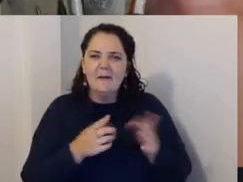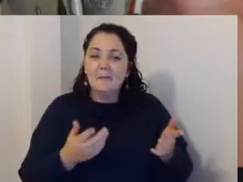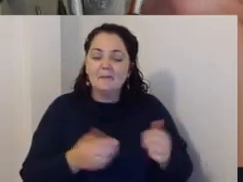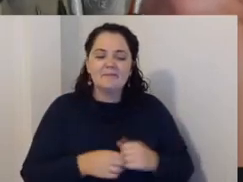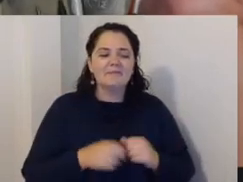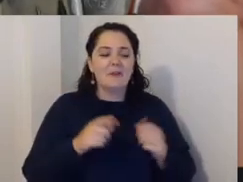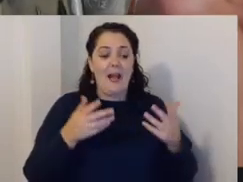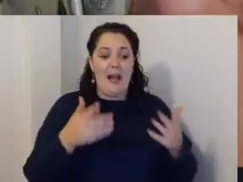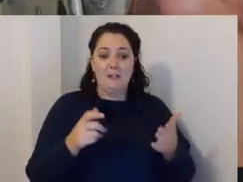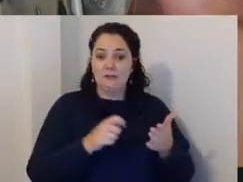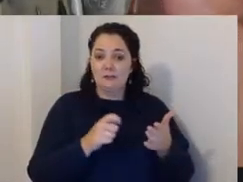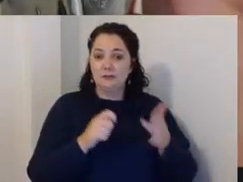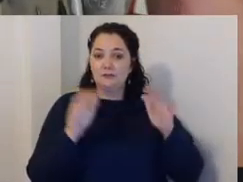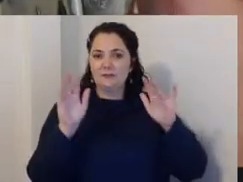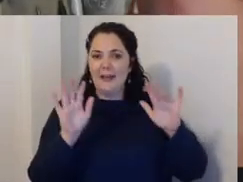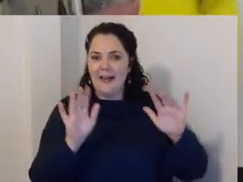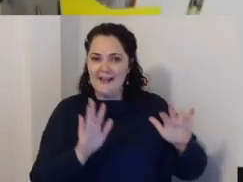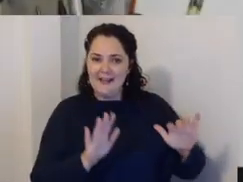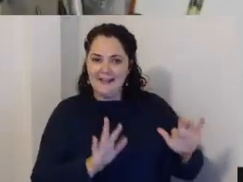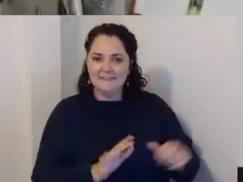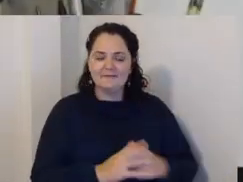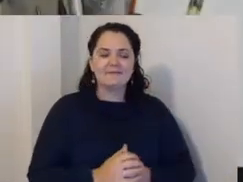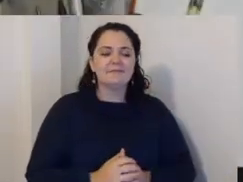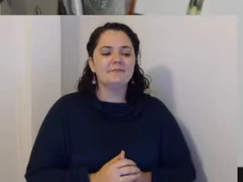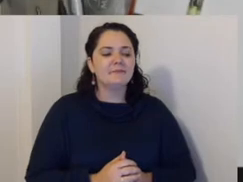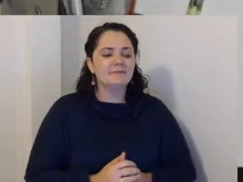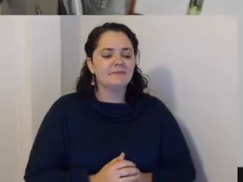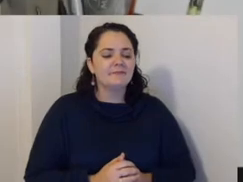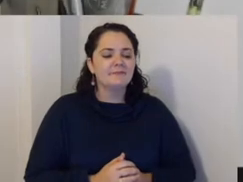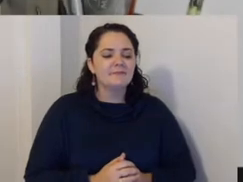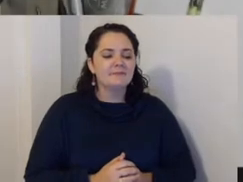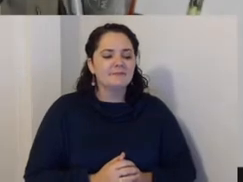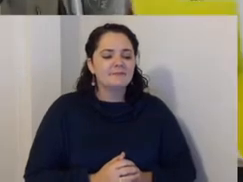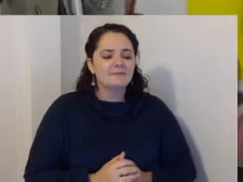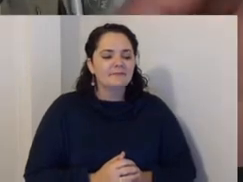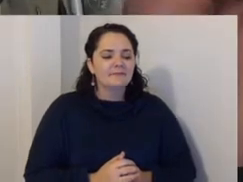give it a good rub back and forth and you can see how I'm getting this pile of powder a pile